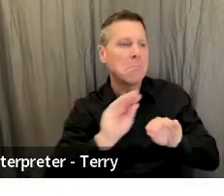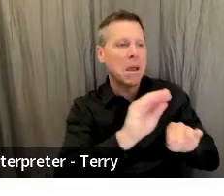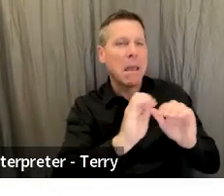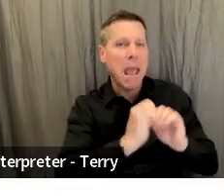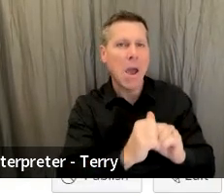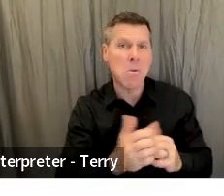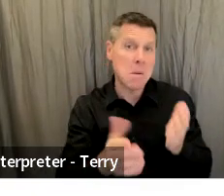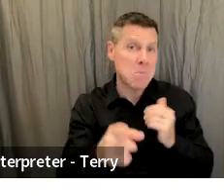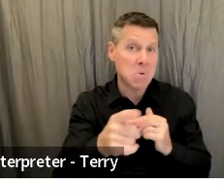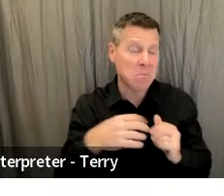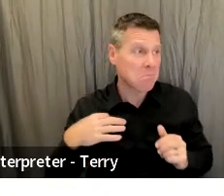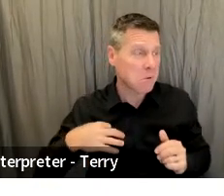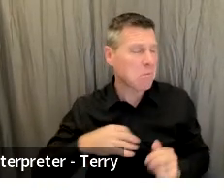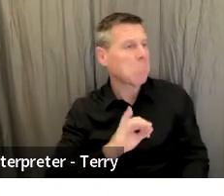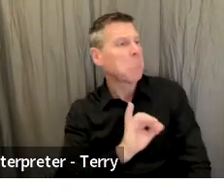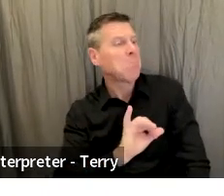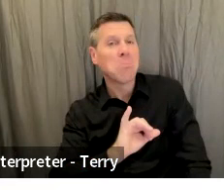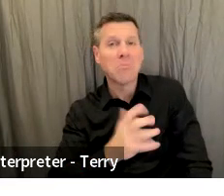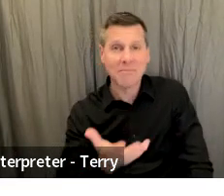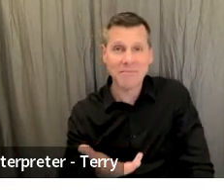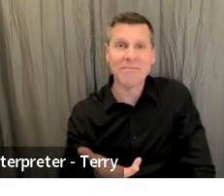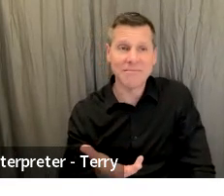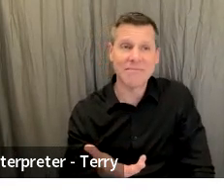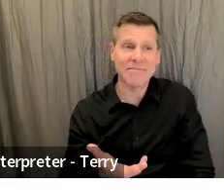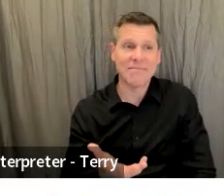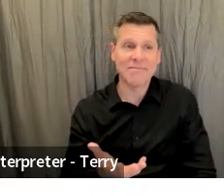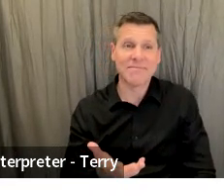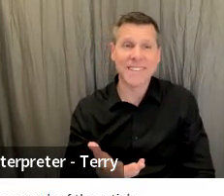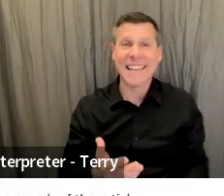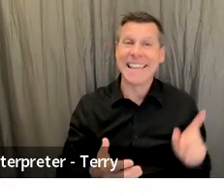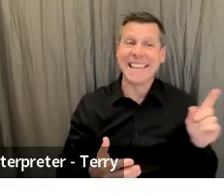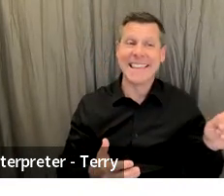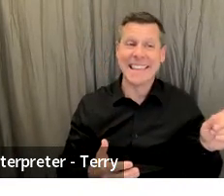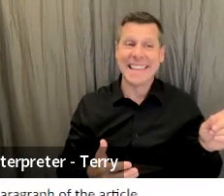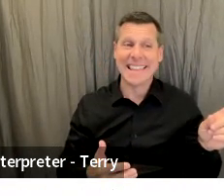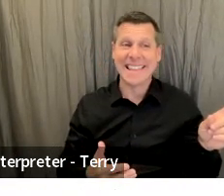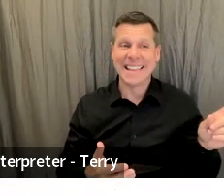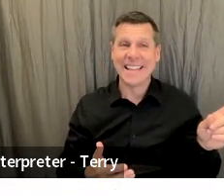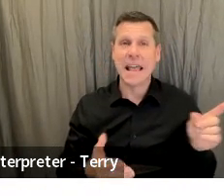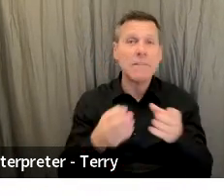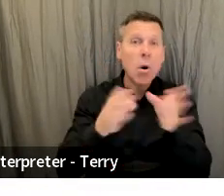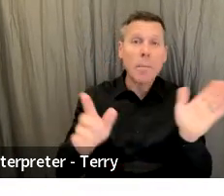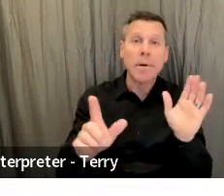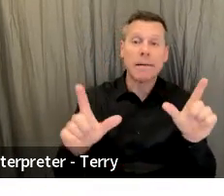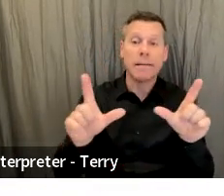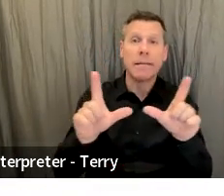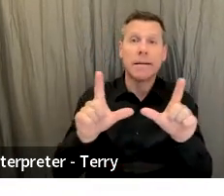Here's something that has something that I created for my courses. Hasn't only license